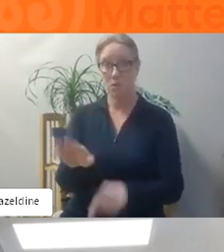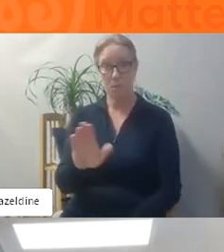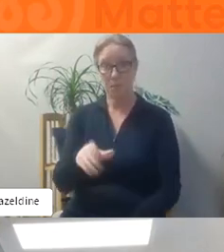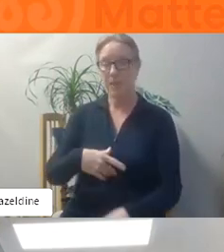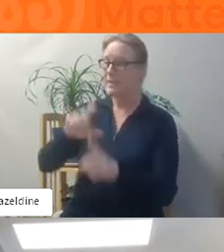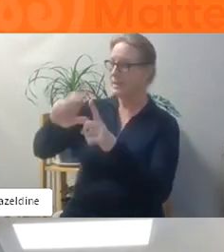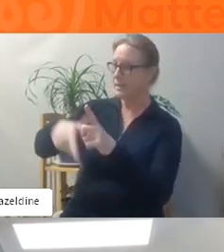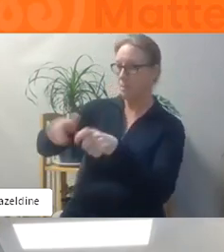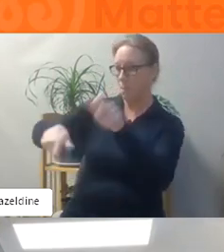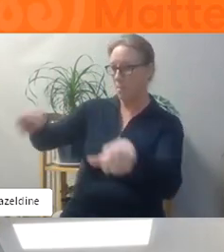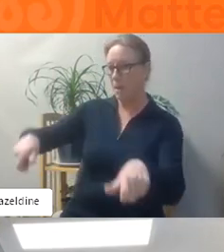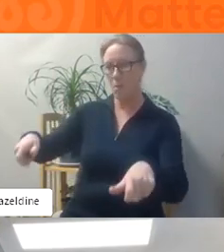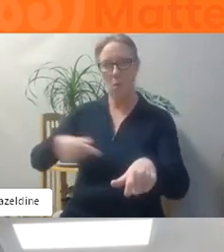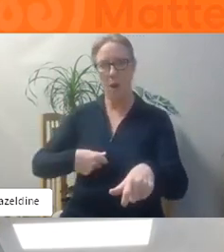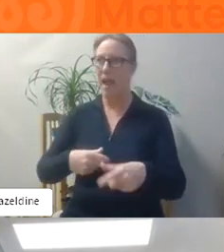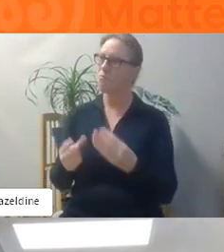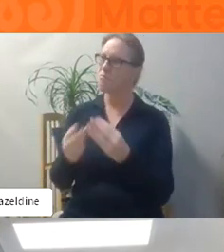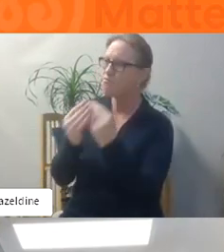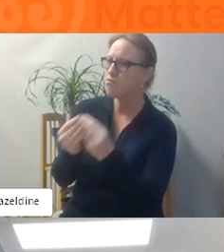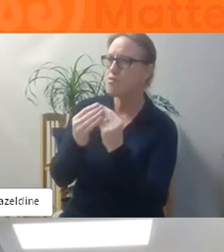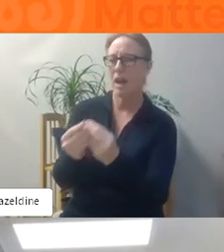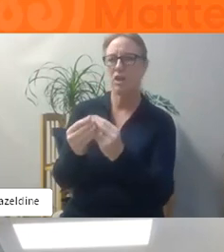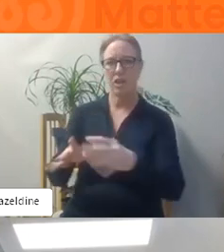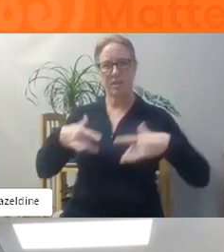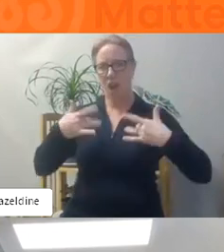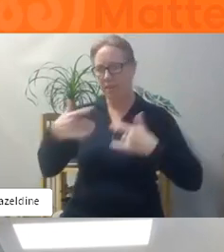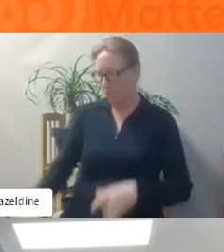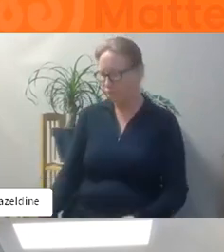to have a wholesome, meaningful live from childhood to adulthood